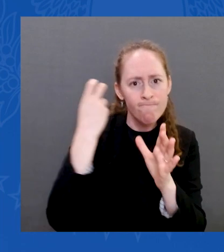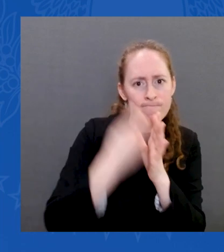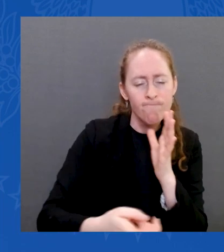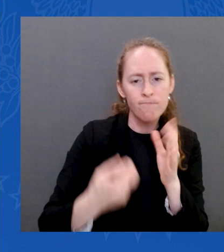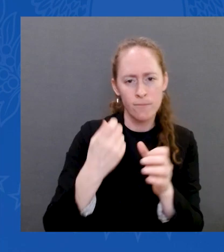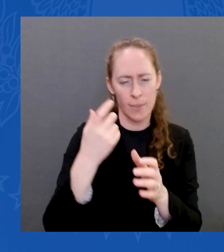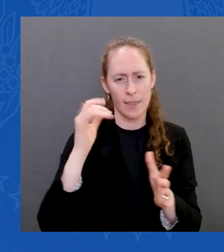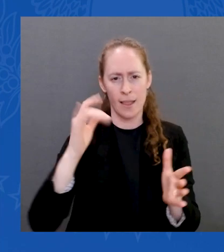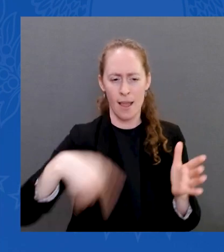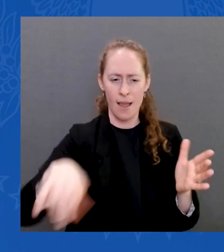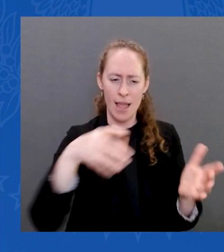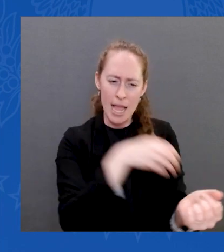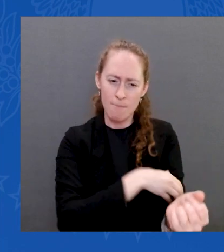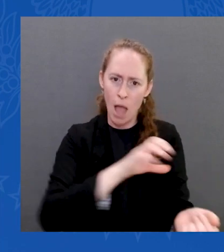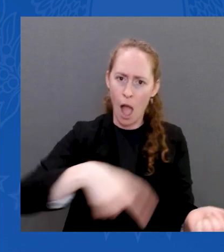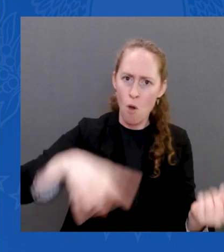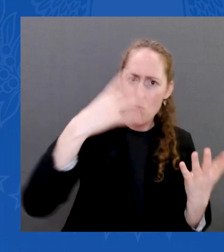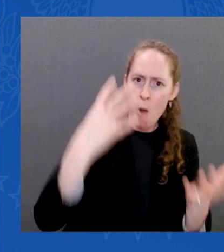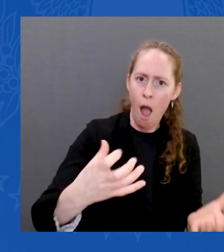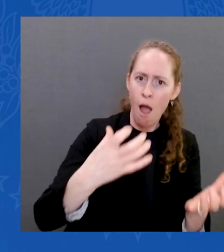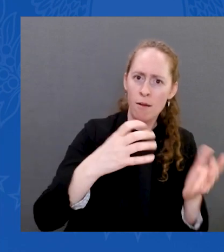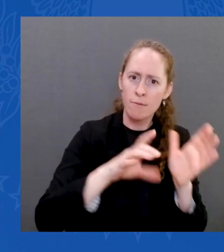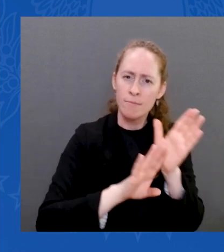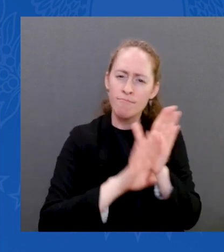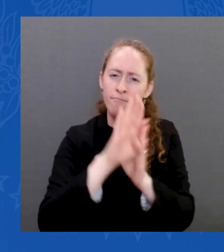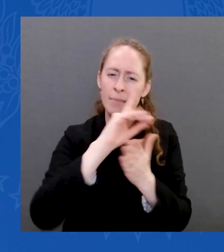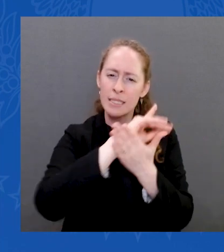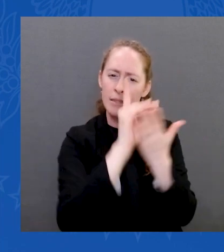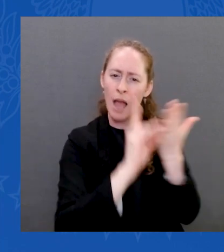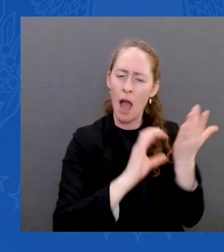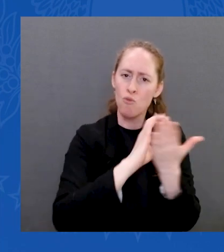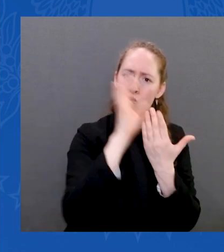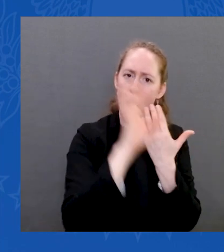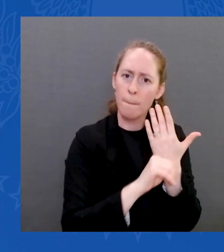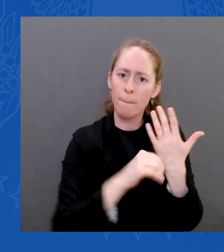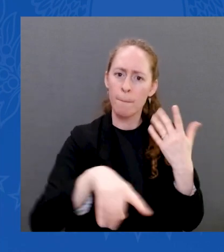That's why I created courses that allow students to feel value,